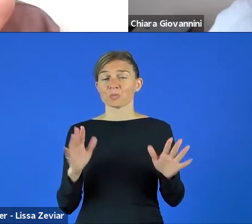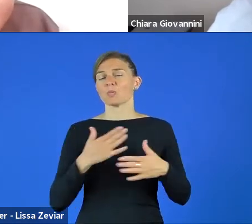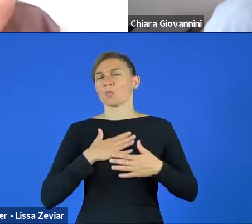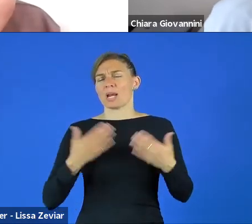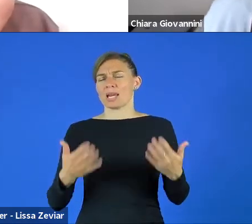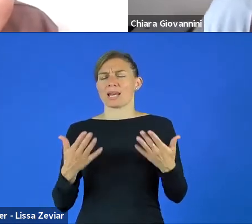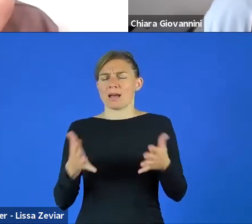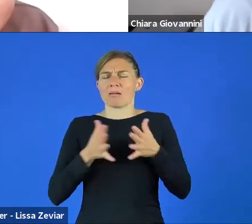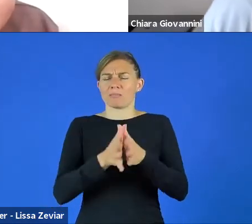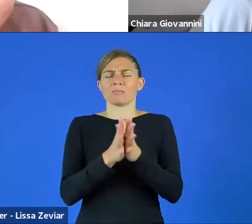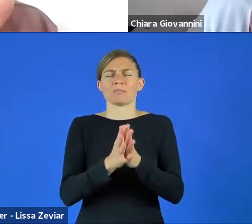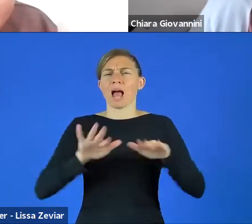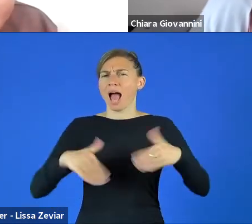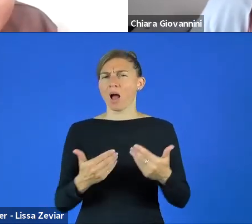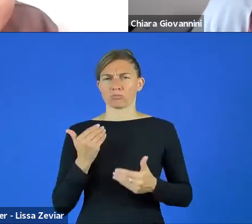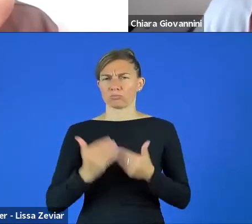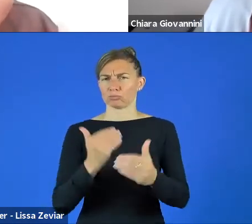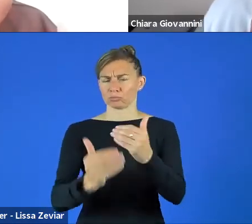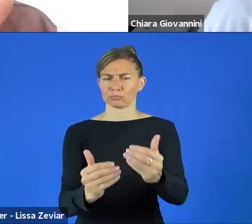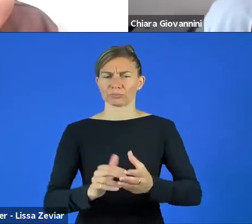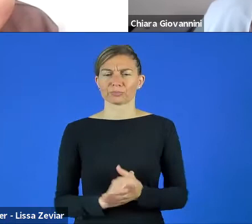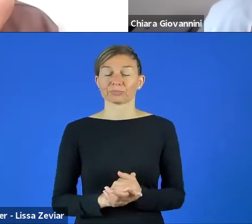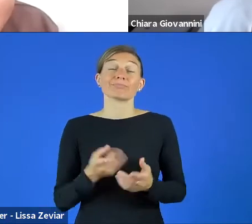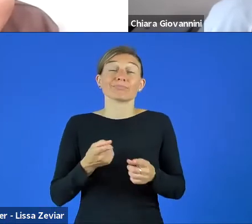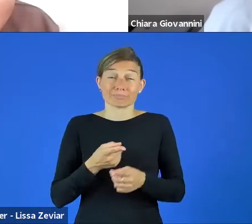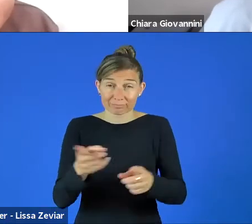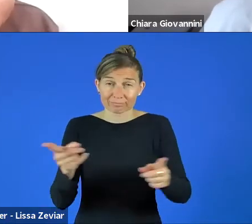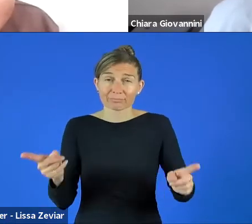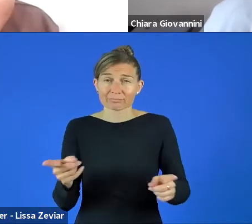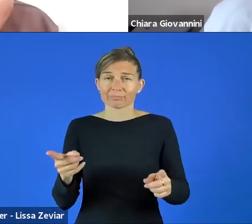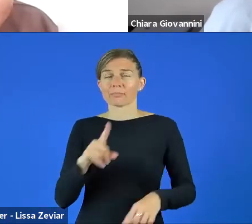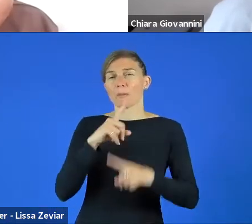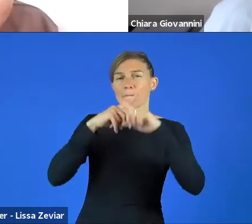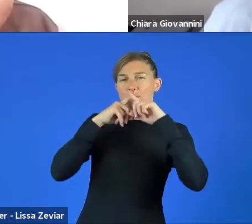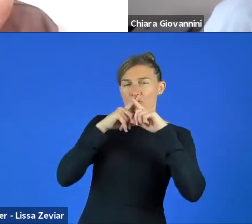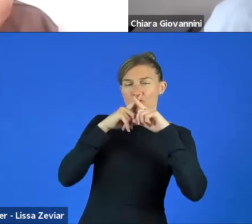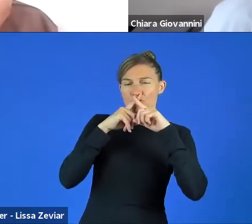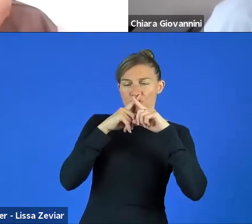You are all muted as participants. There is a chatbox for technical questions,